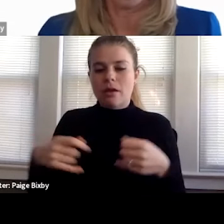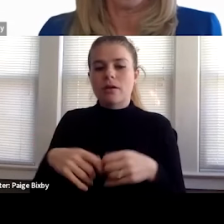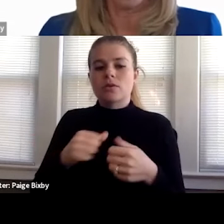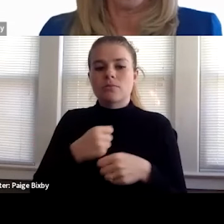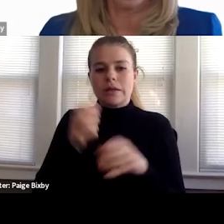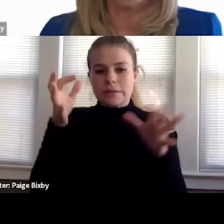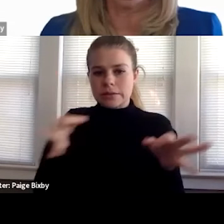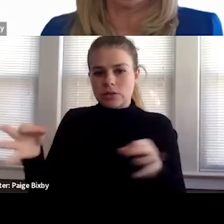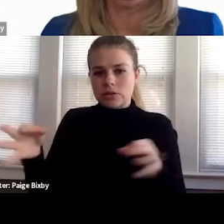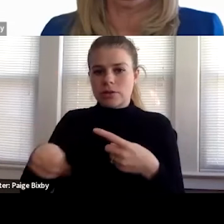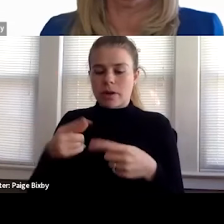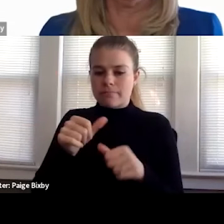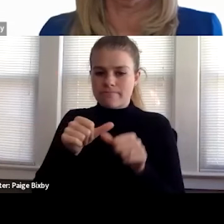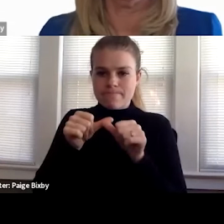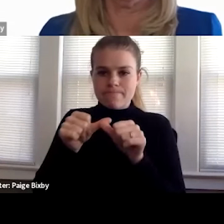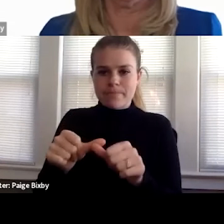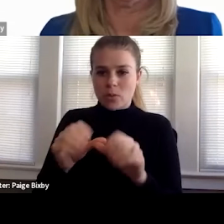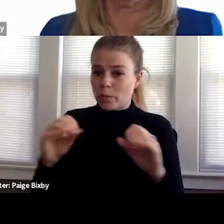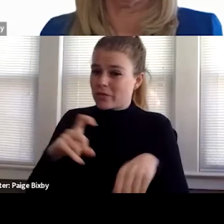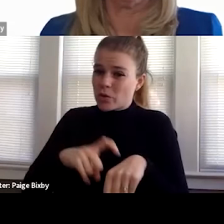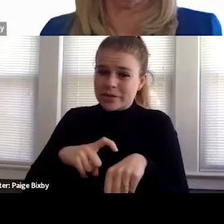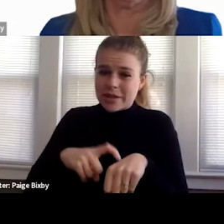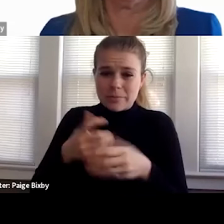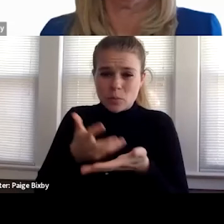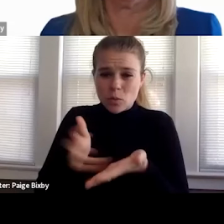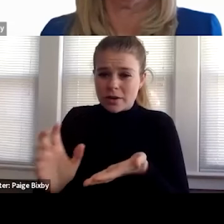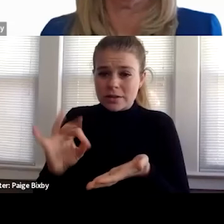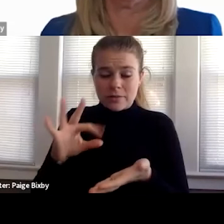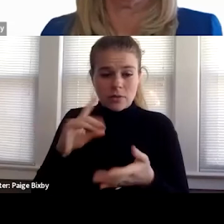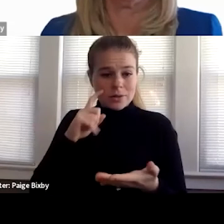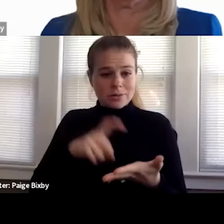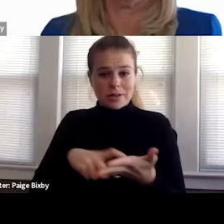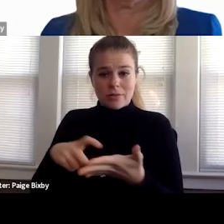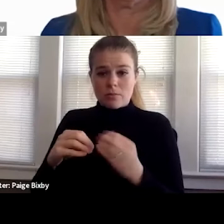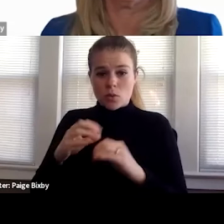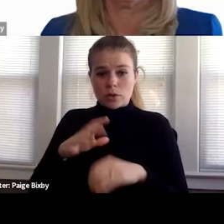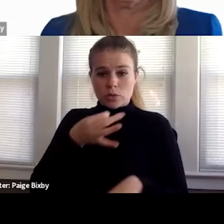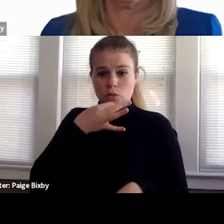So we really have no time to lose. If we identify sooner, we will have better outcomes,